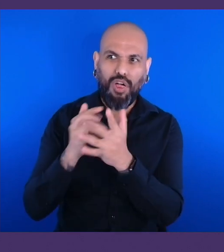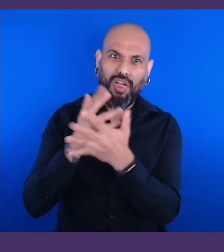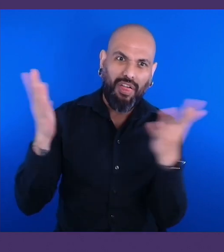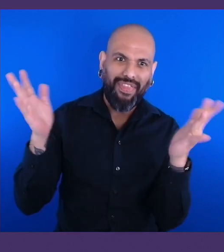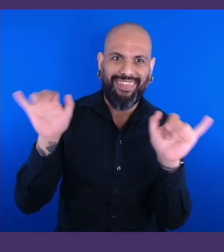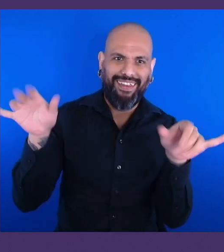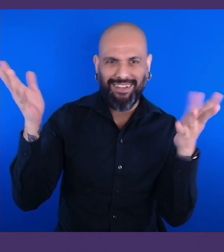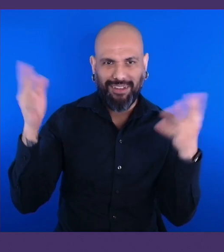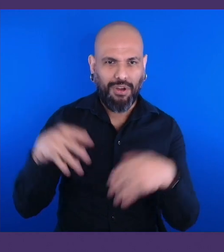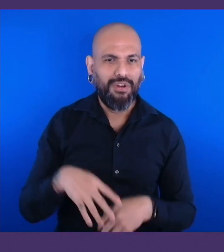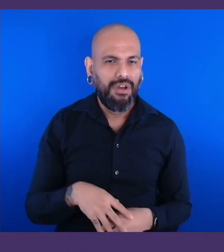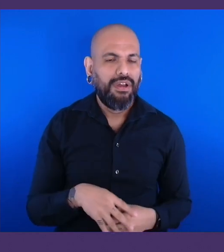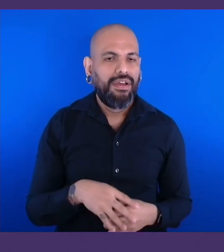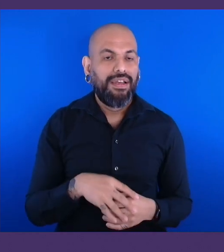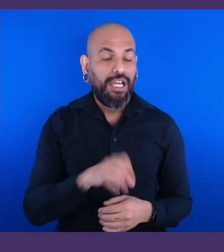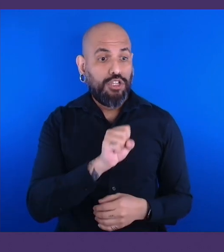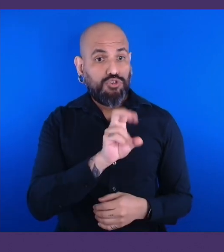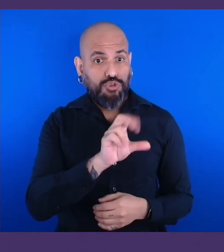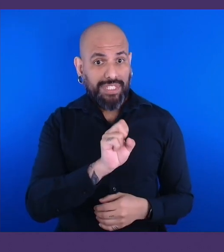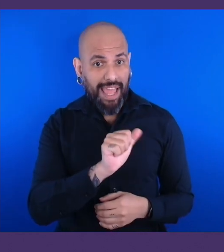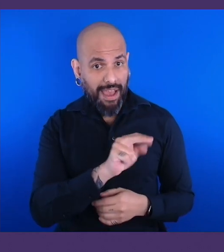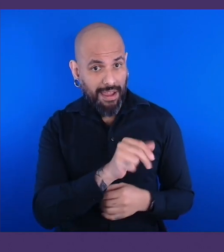Susanna, what do you think life will look like on June 29?